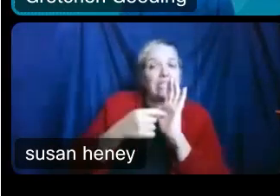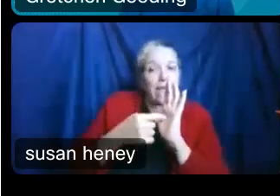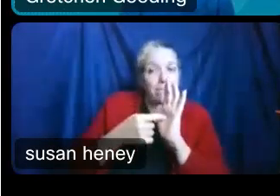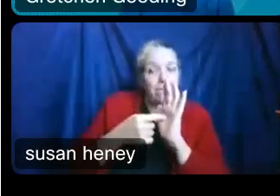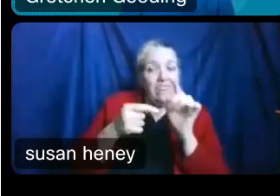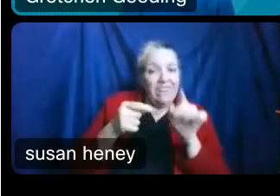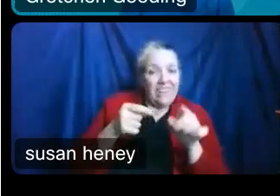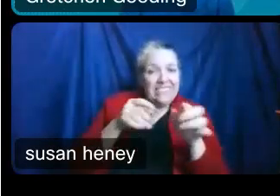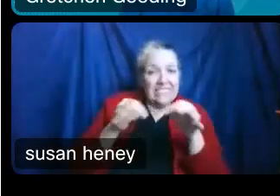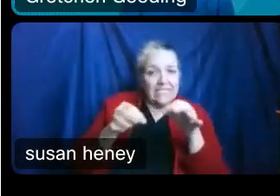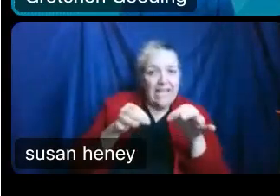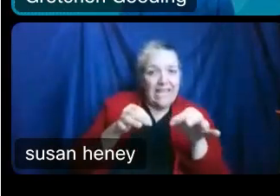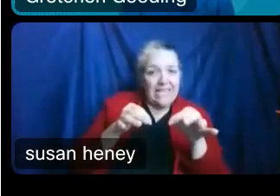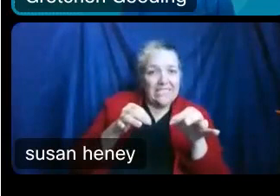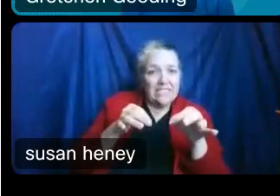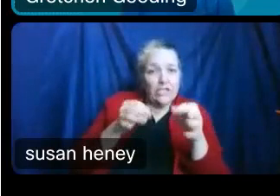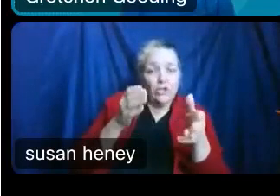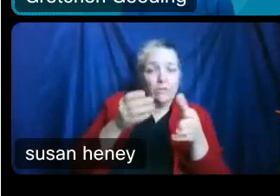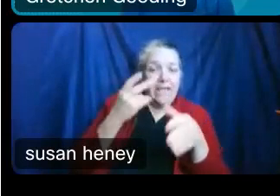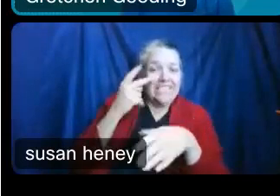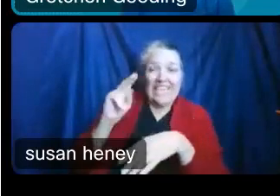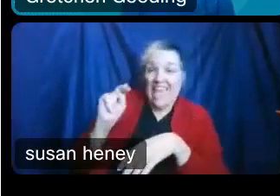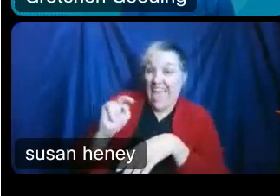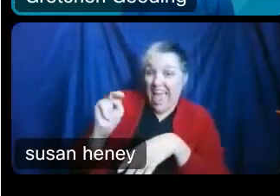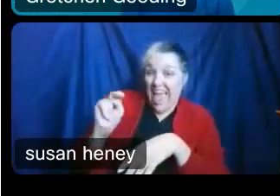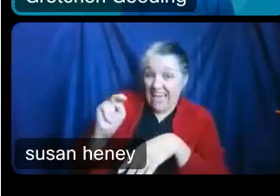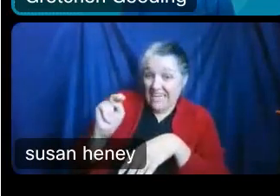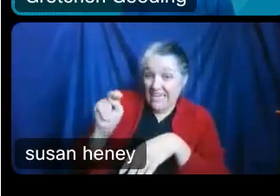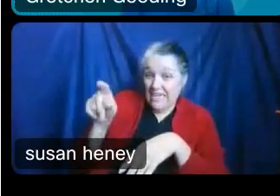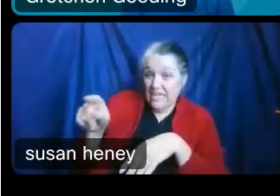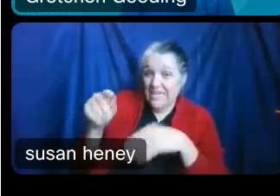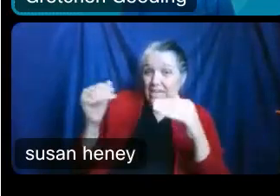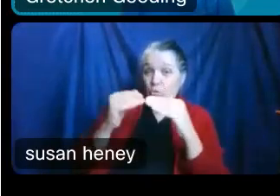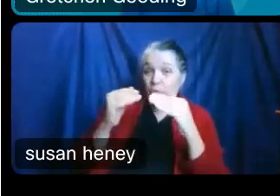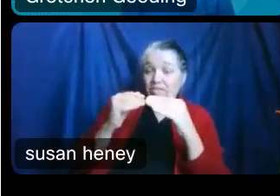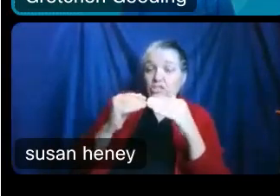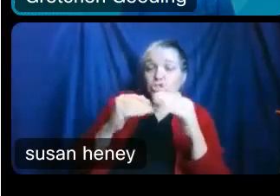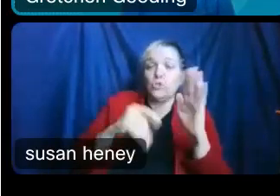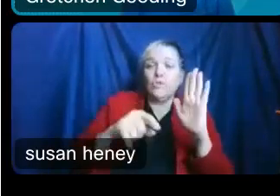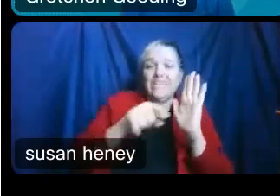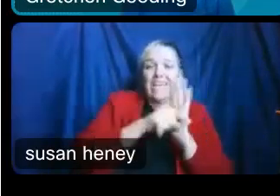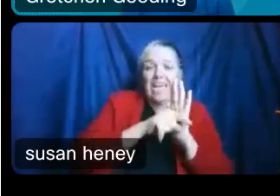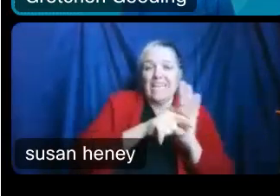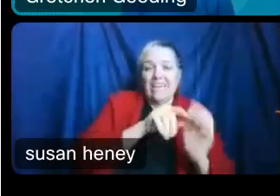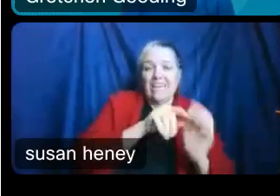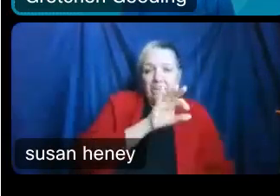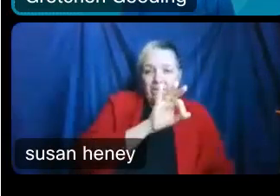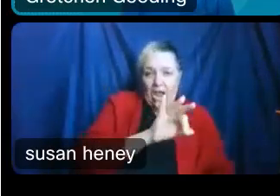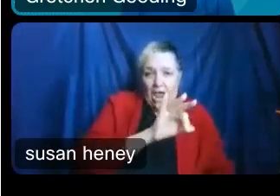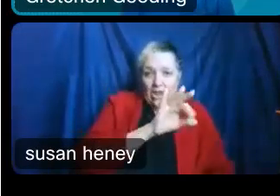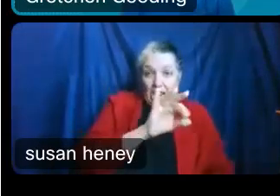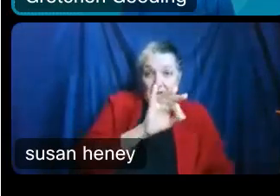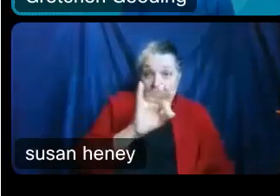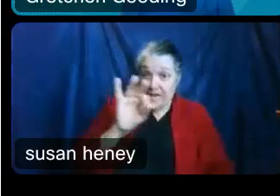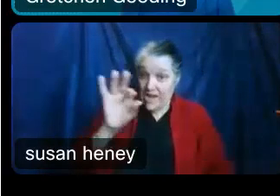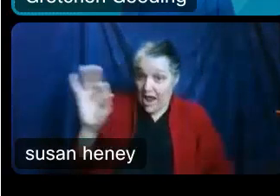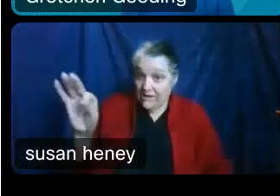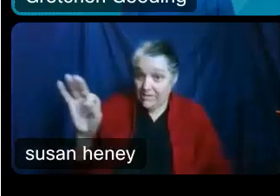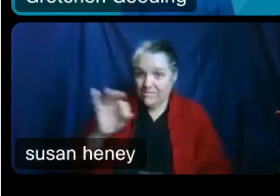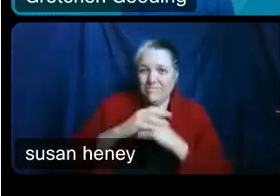that the N you may see in data.census.gov is equivalent to negative 9999 in API and